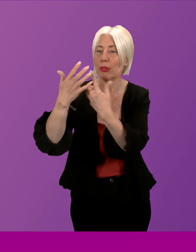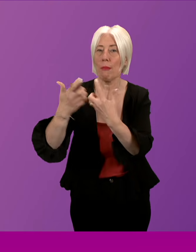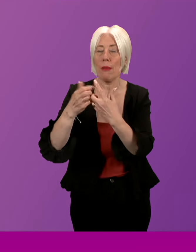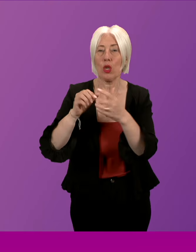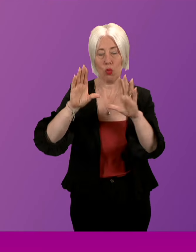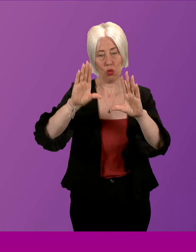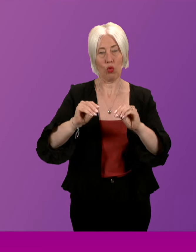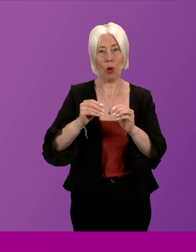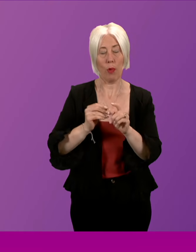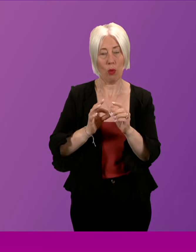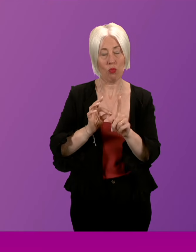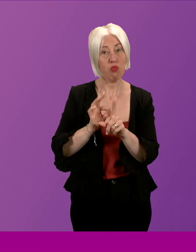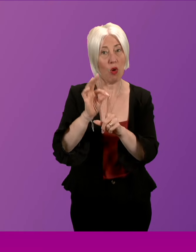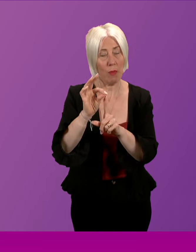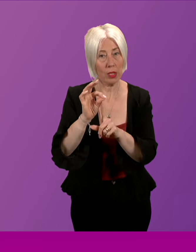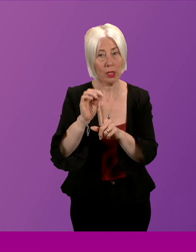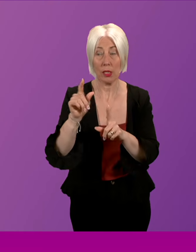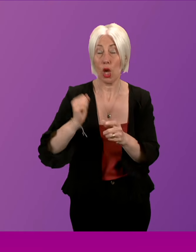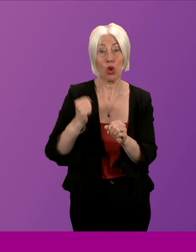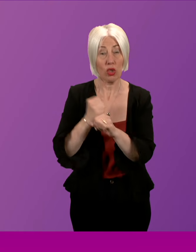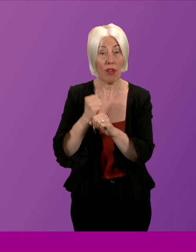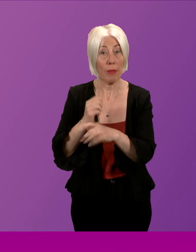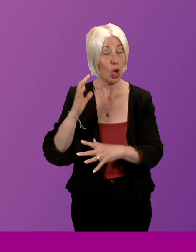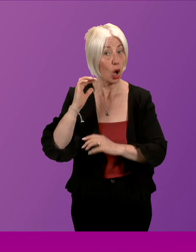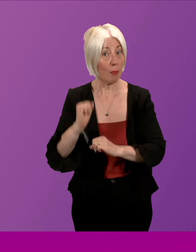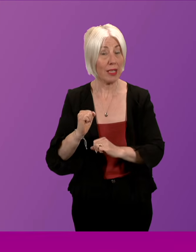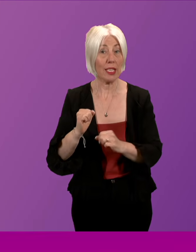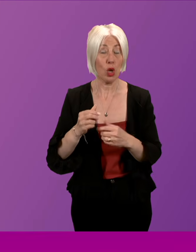the Government confirm that it is committed to expanding abortion care,